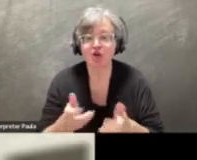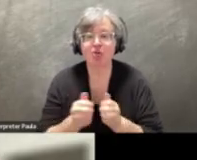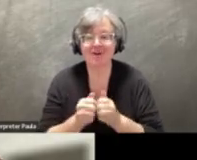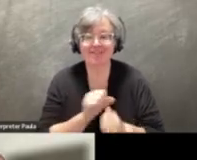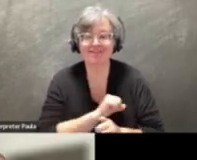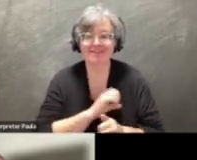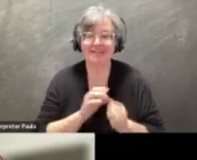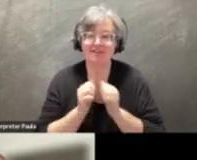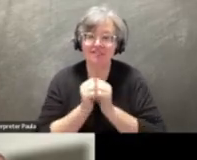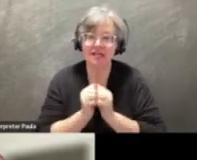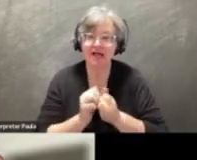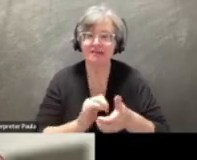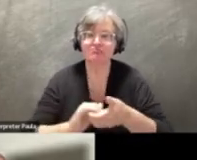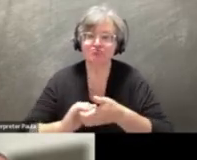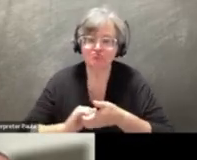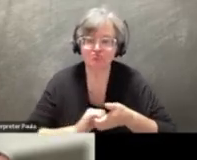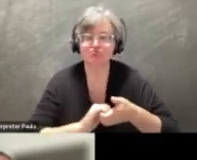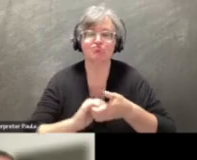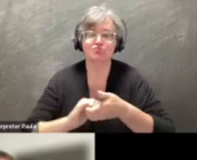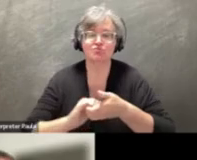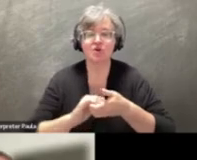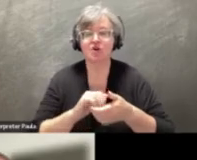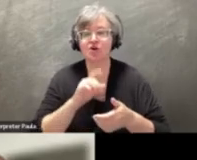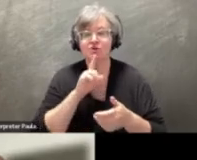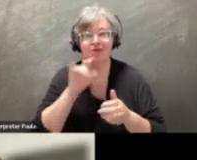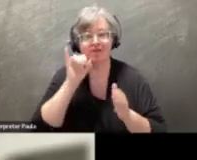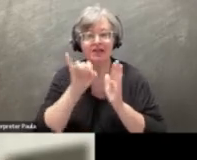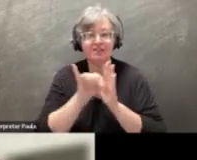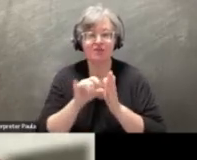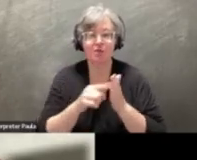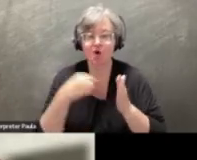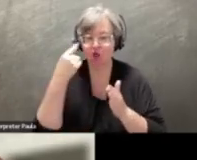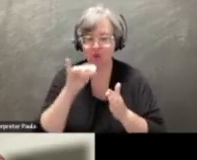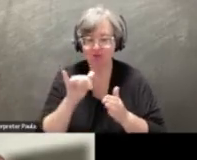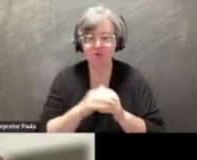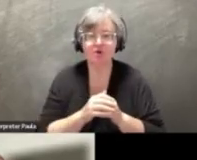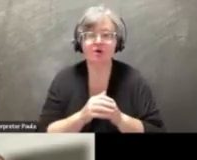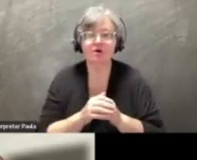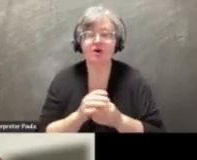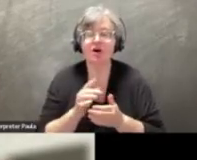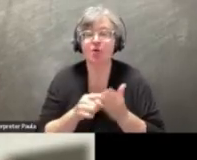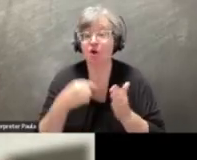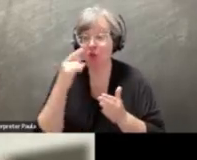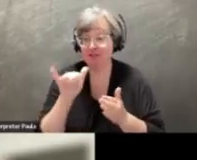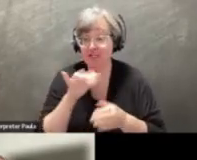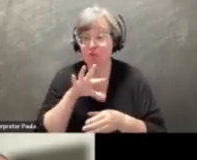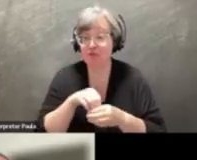to really identify what that looks like. And how that worked in your organization, so that